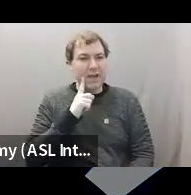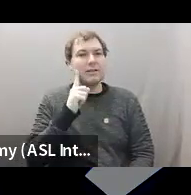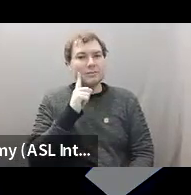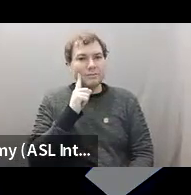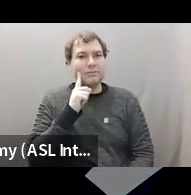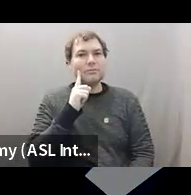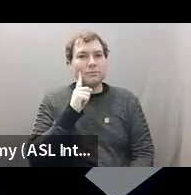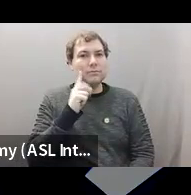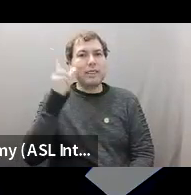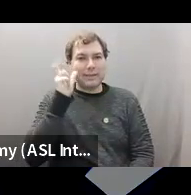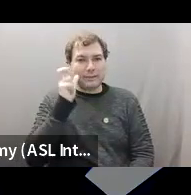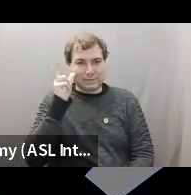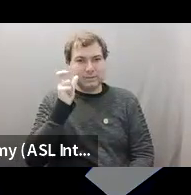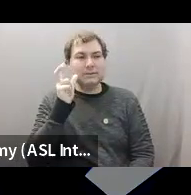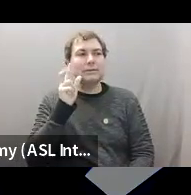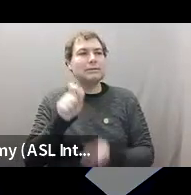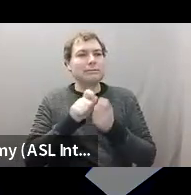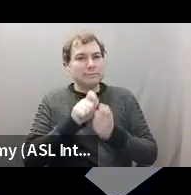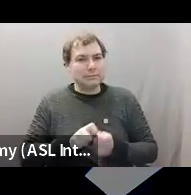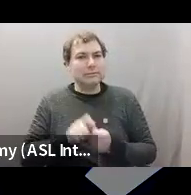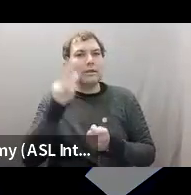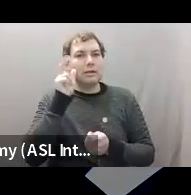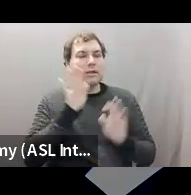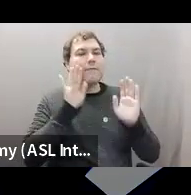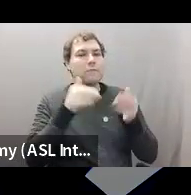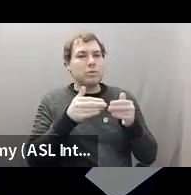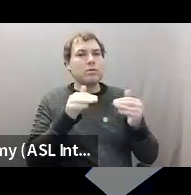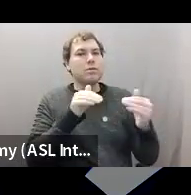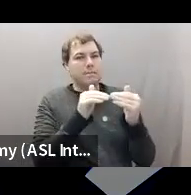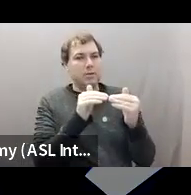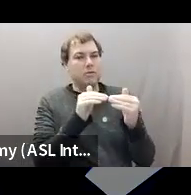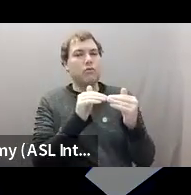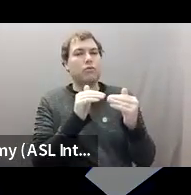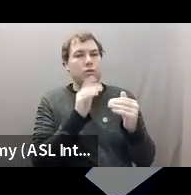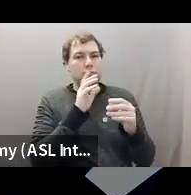Linda Pogue: listening, careful listening, and focusing on the peer as 2 really effective ways of